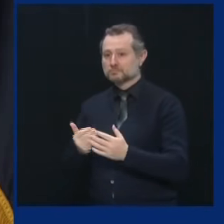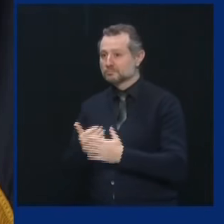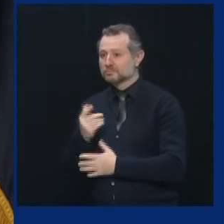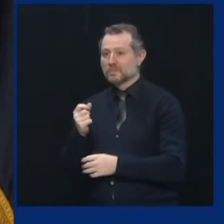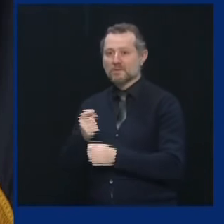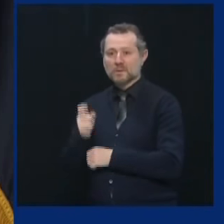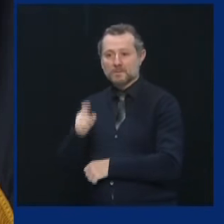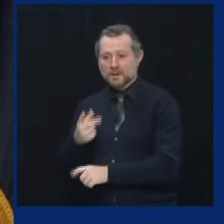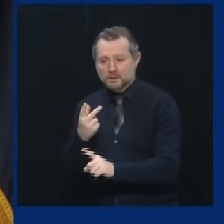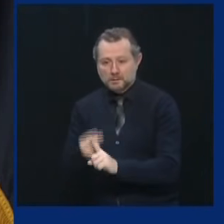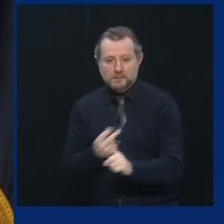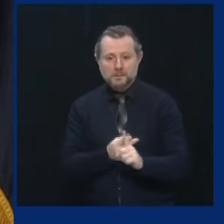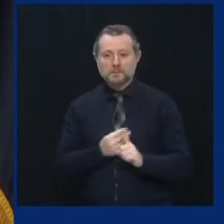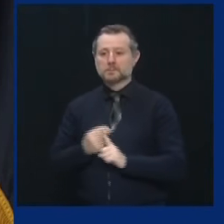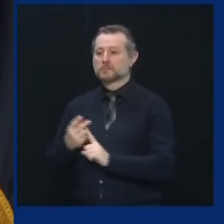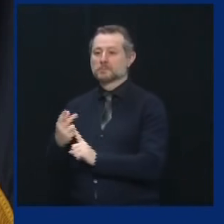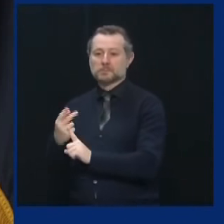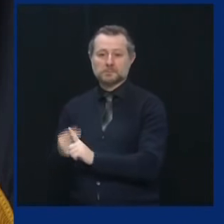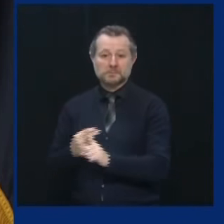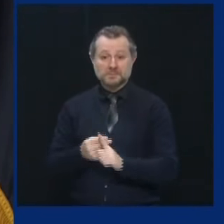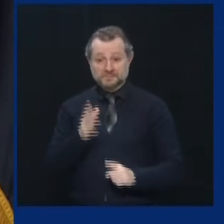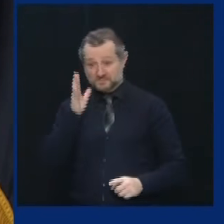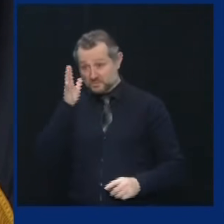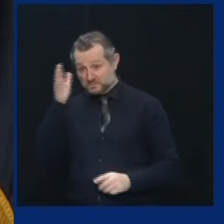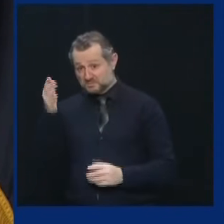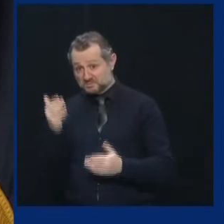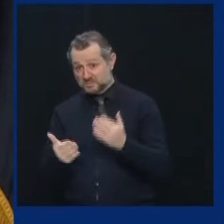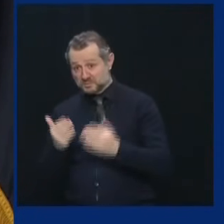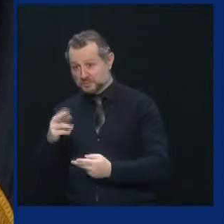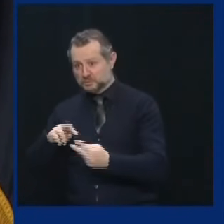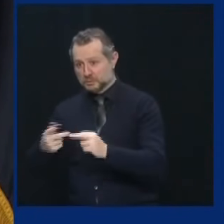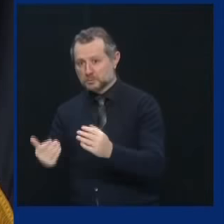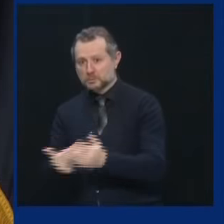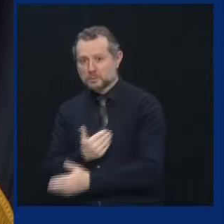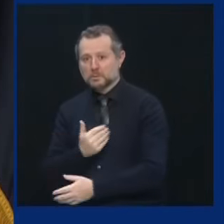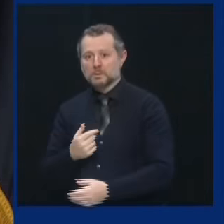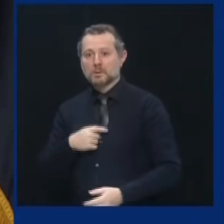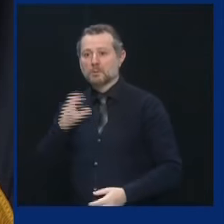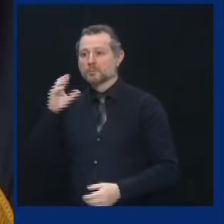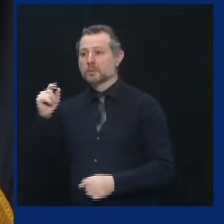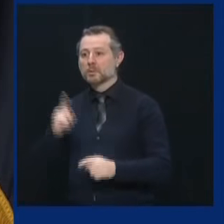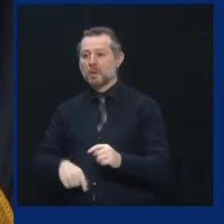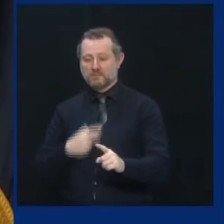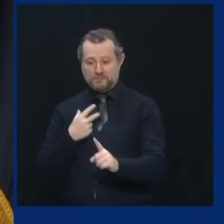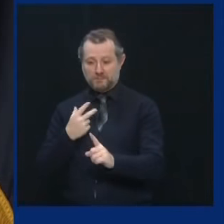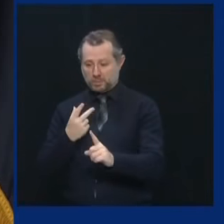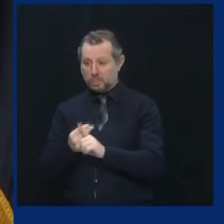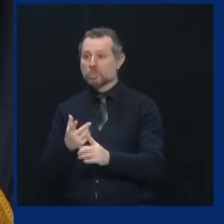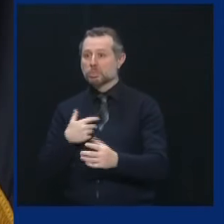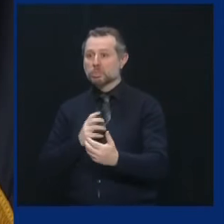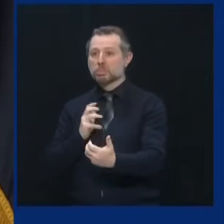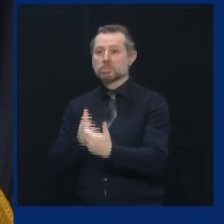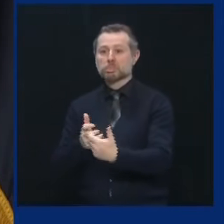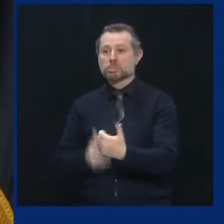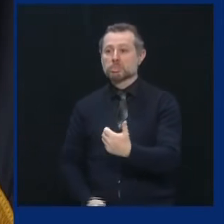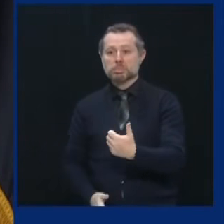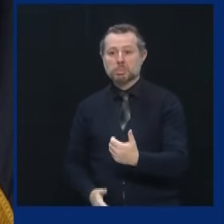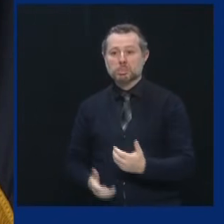YOUR MICROPHONE.